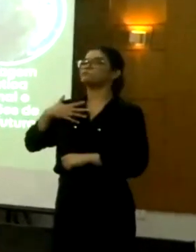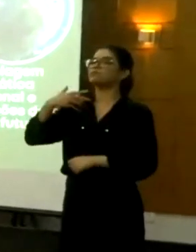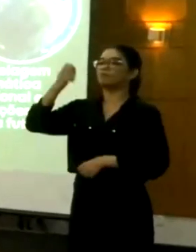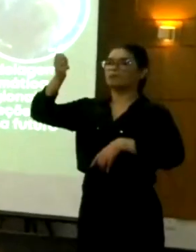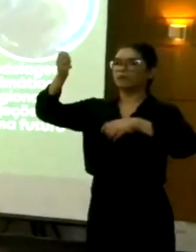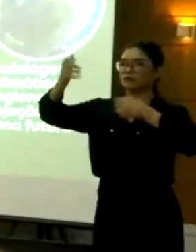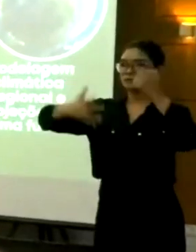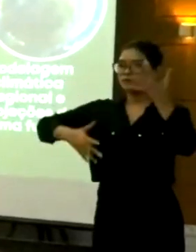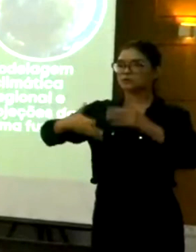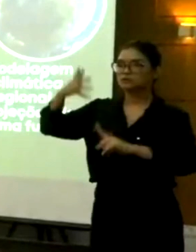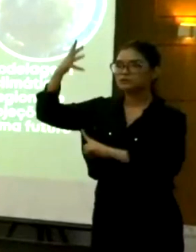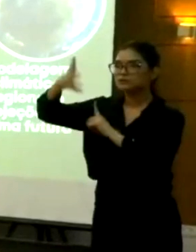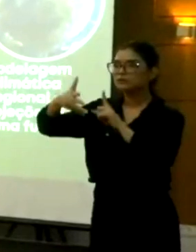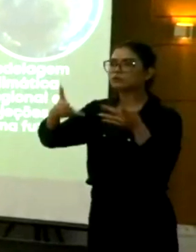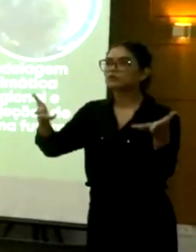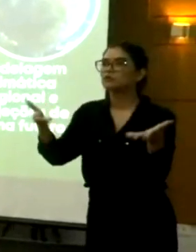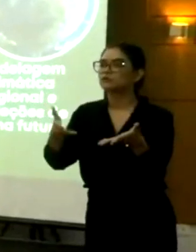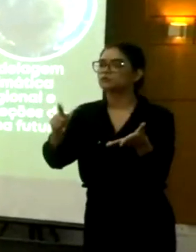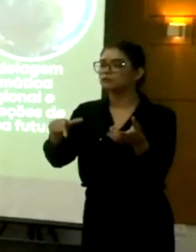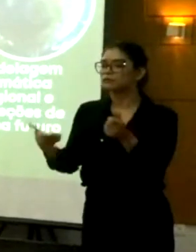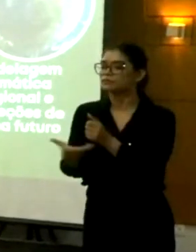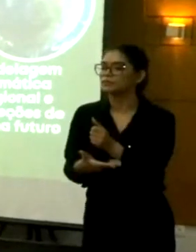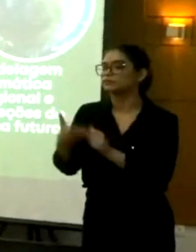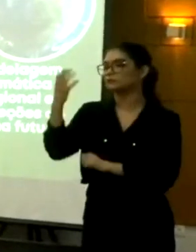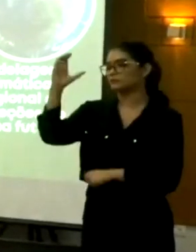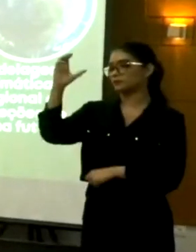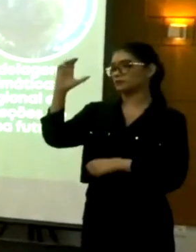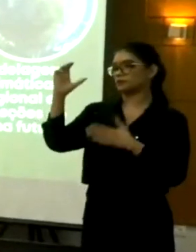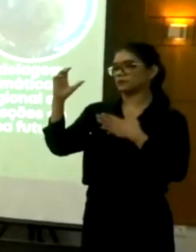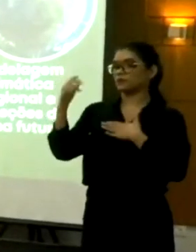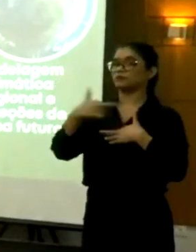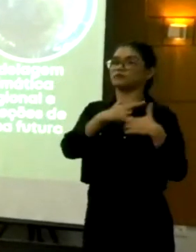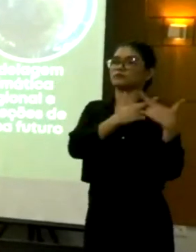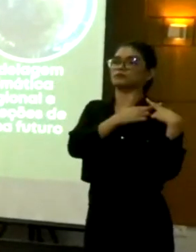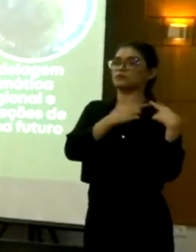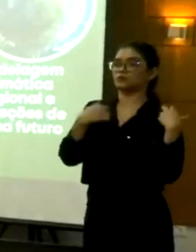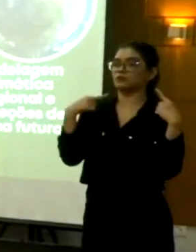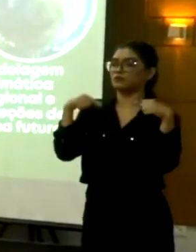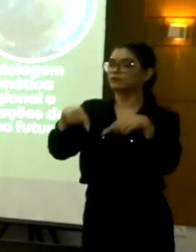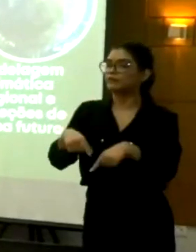a scientific basis , so my role here to talk about academia is to talk about